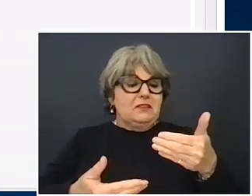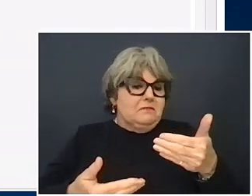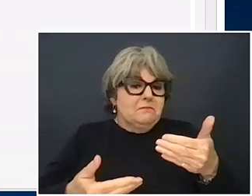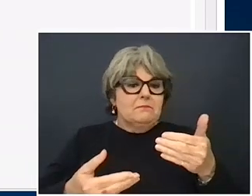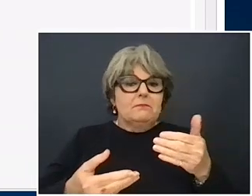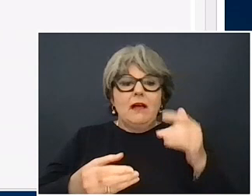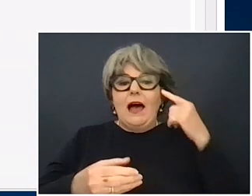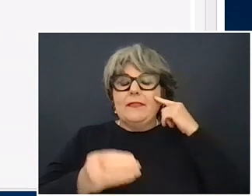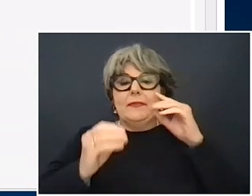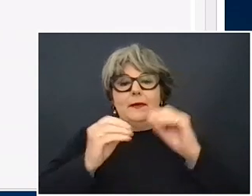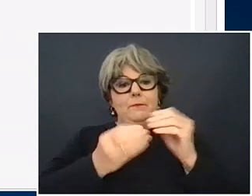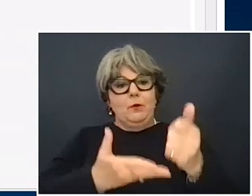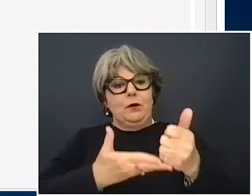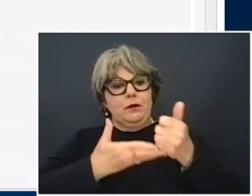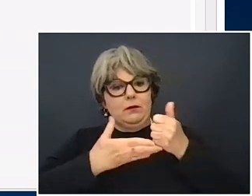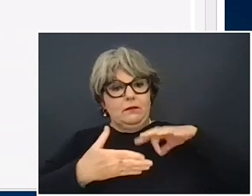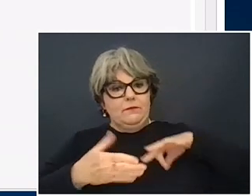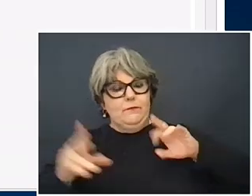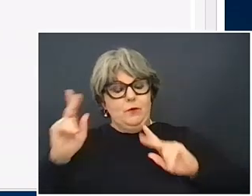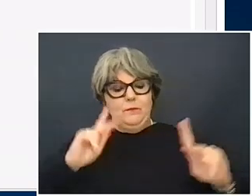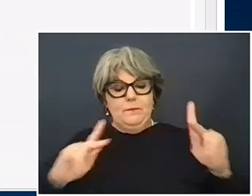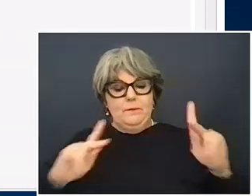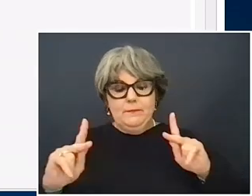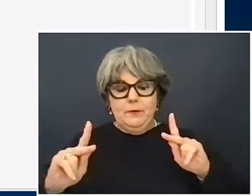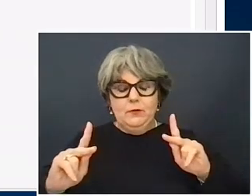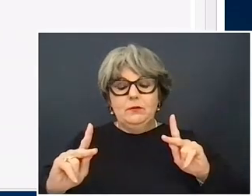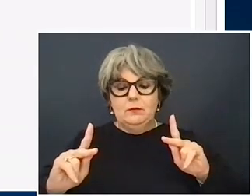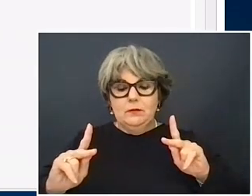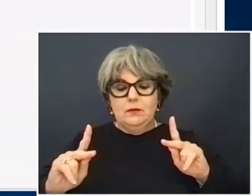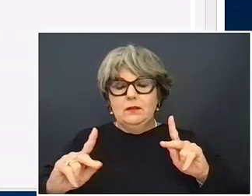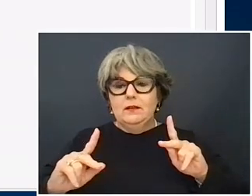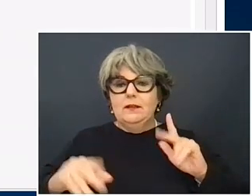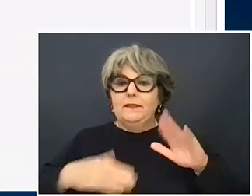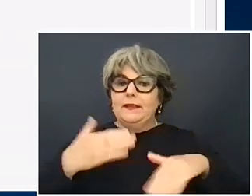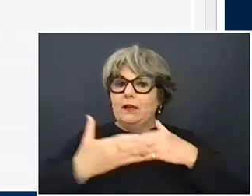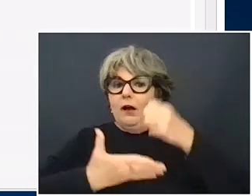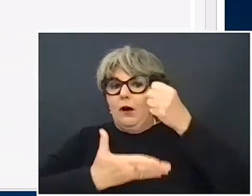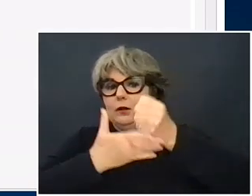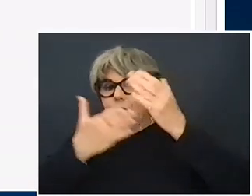for people than every accreditor laboring